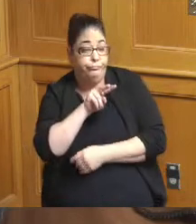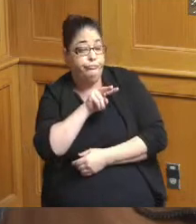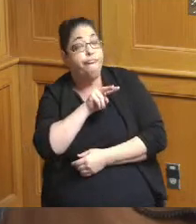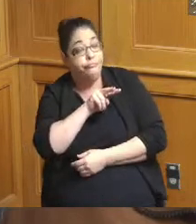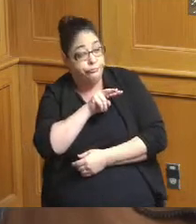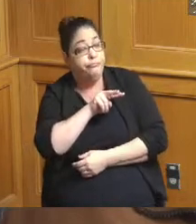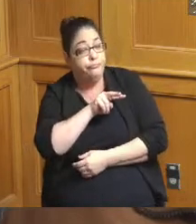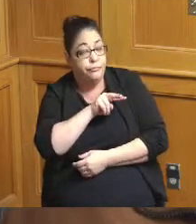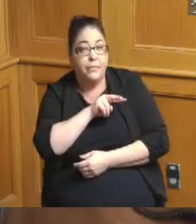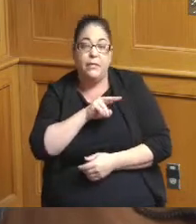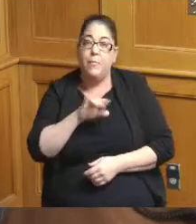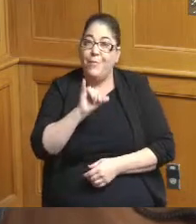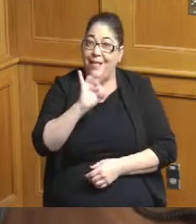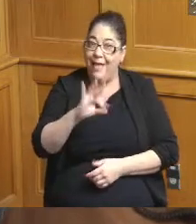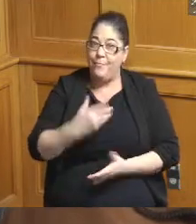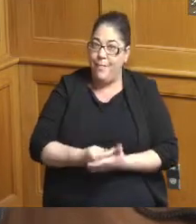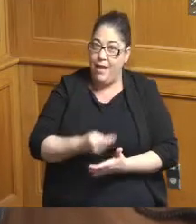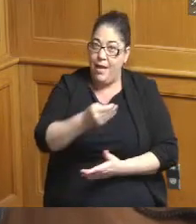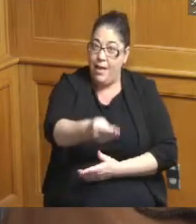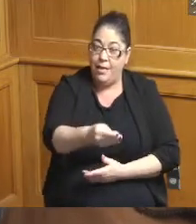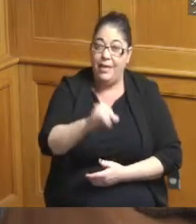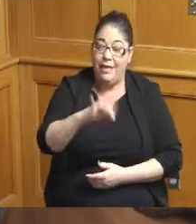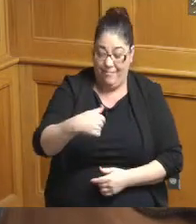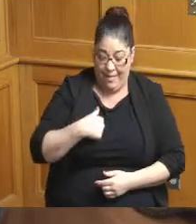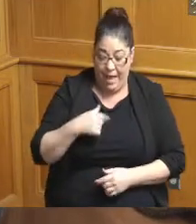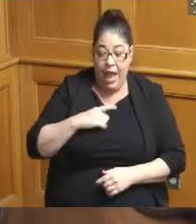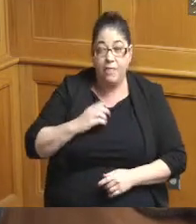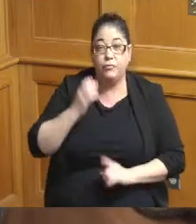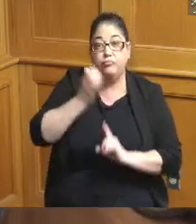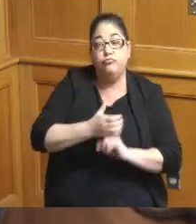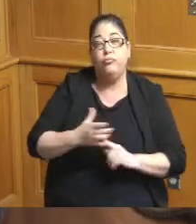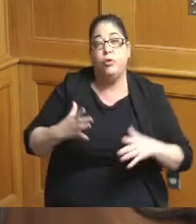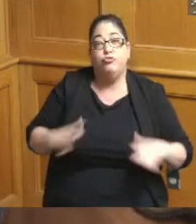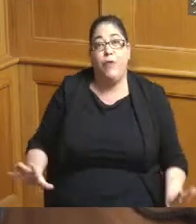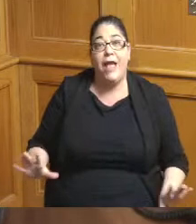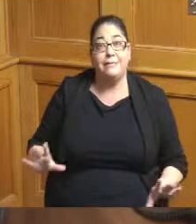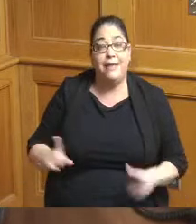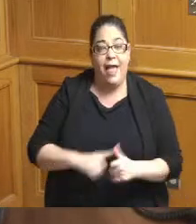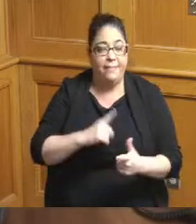just like going shopping if I got to wear the dress I want to you know I might have some ideas